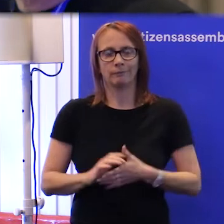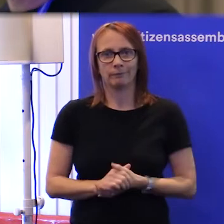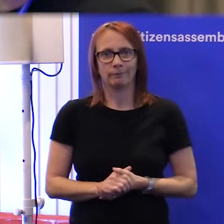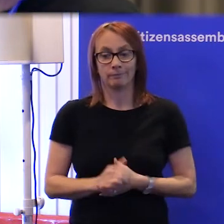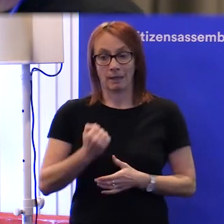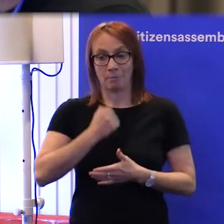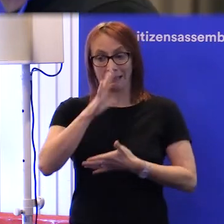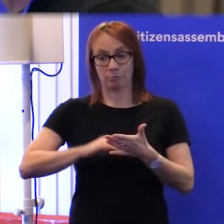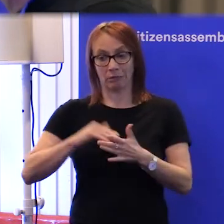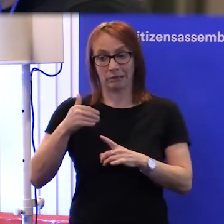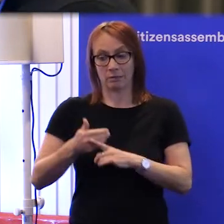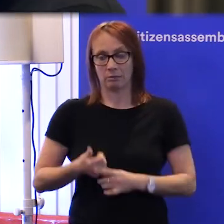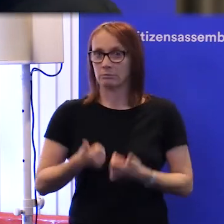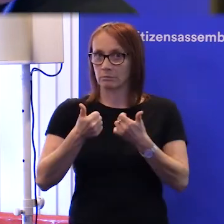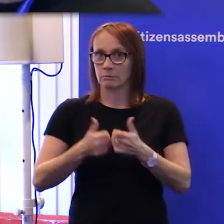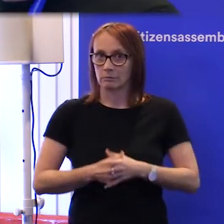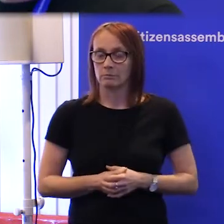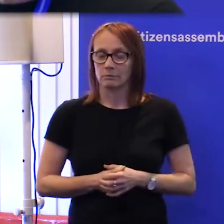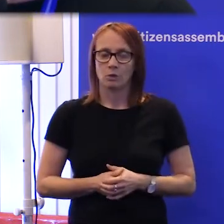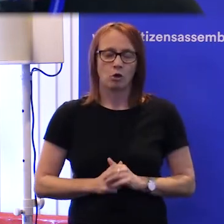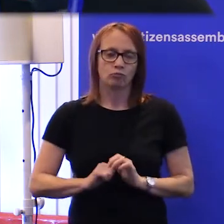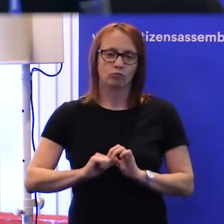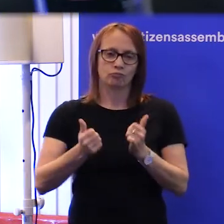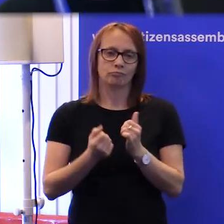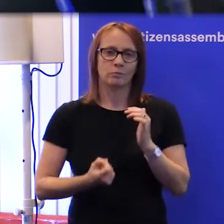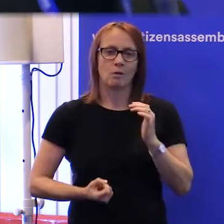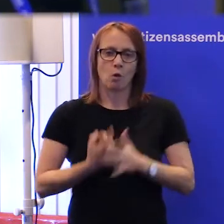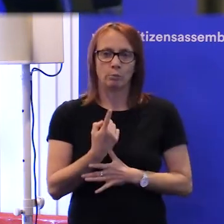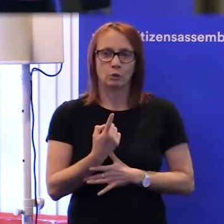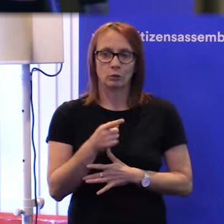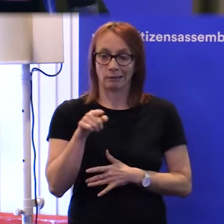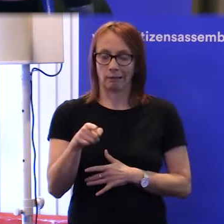very encouraging so it's a great opportunity it is an innovative approach